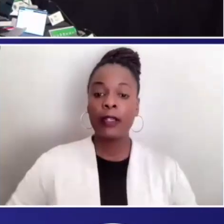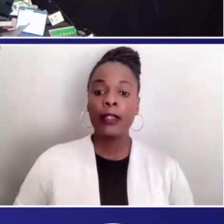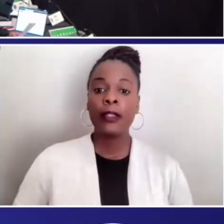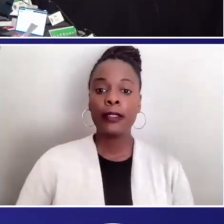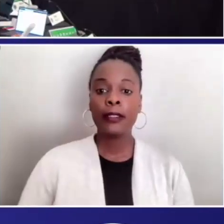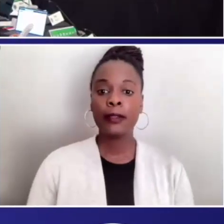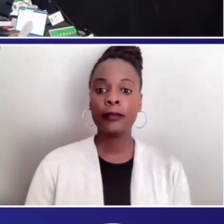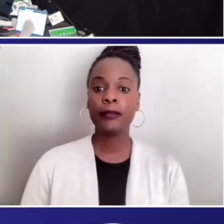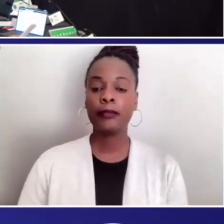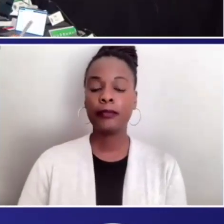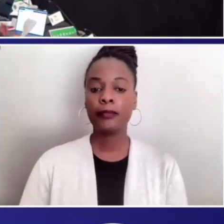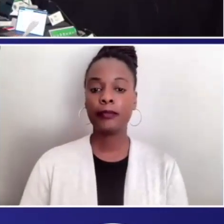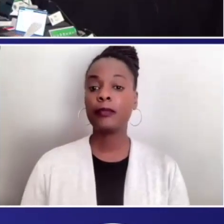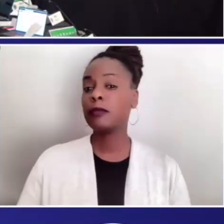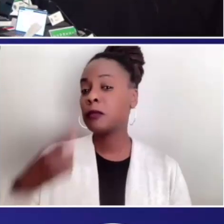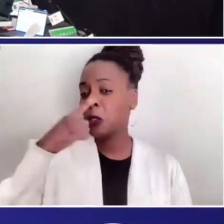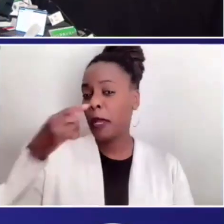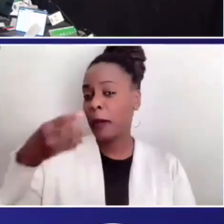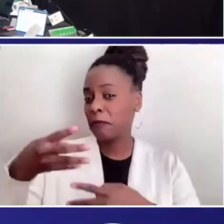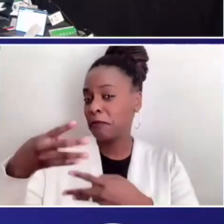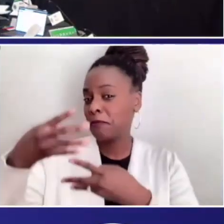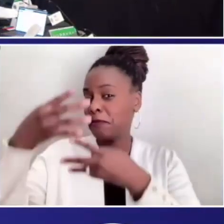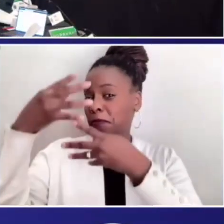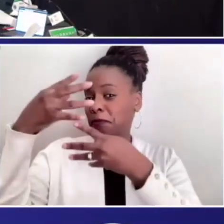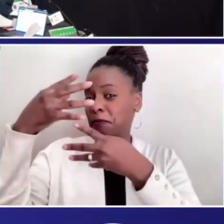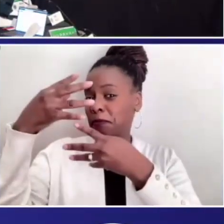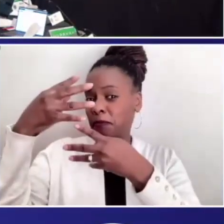If that could be moved up ever so slightly so that I could see the whole thing,